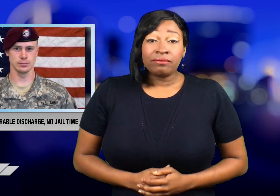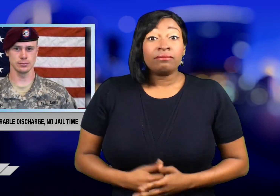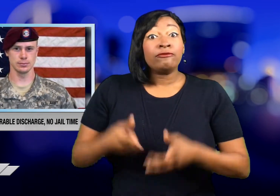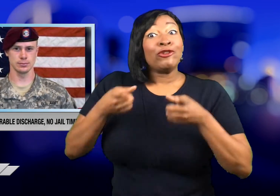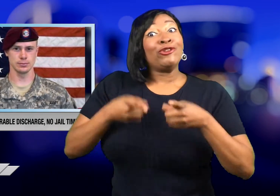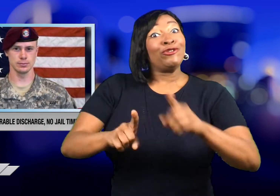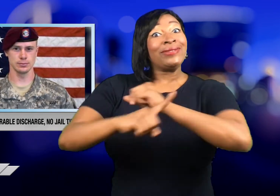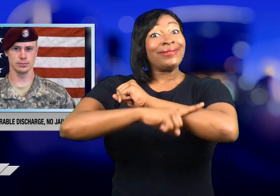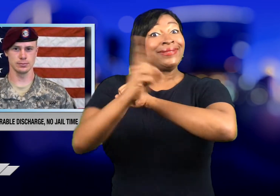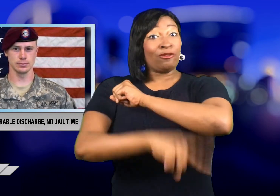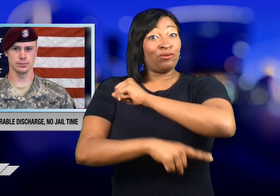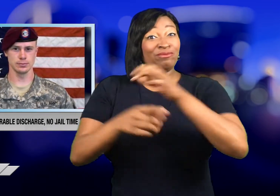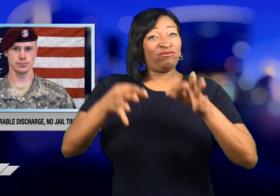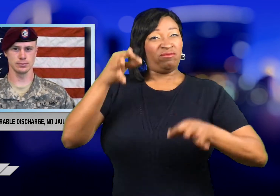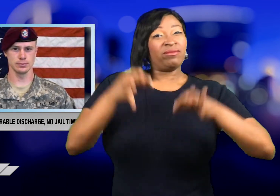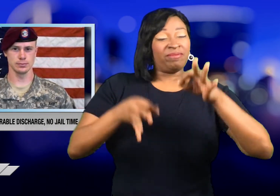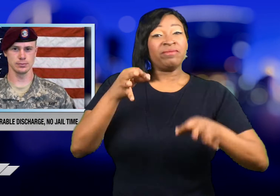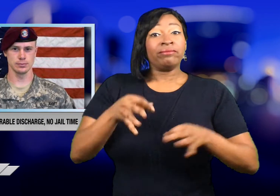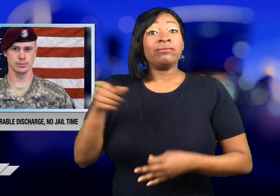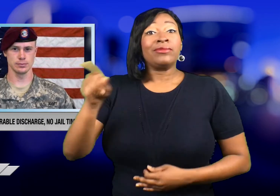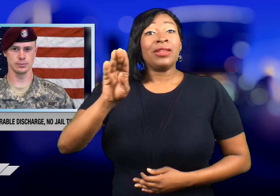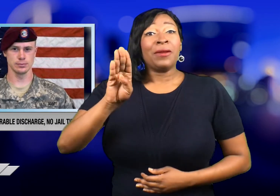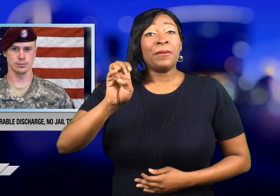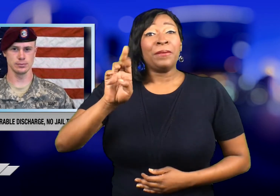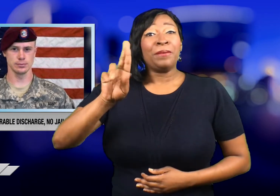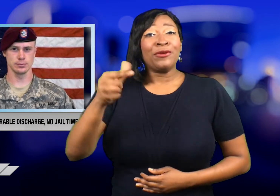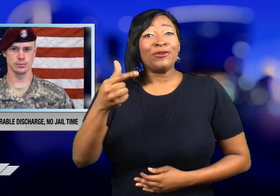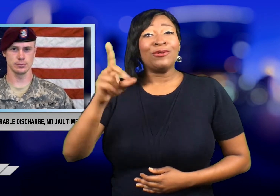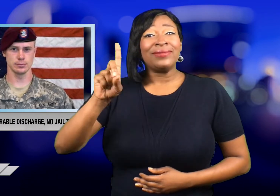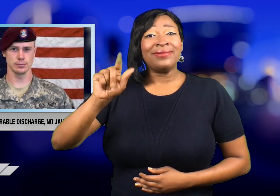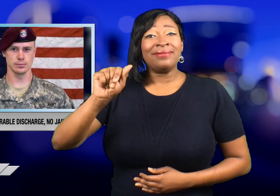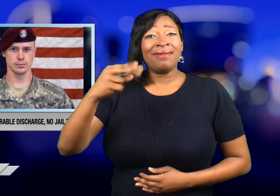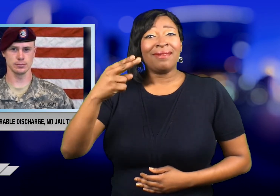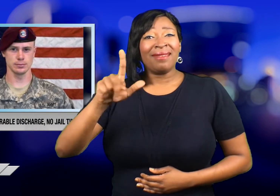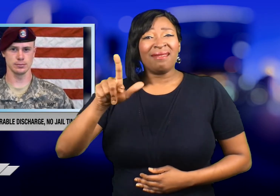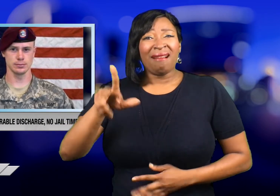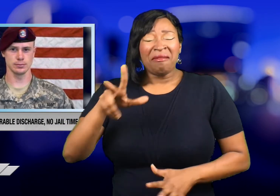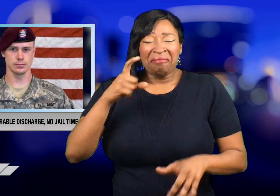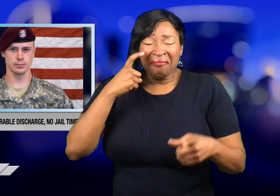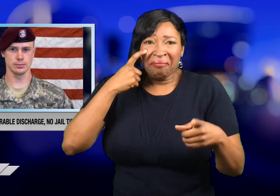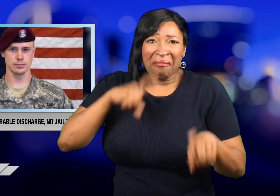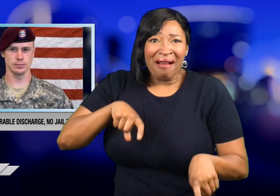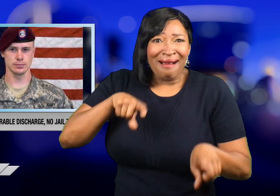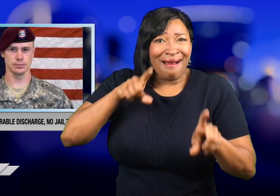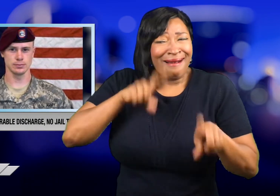Bergdahl cried during the sentencing.